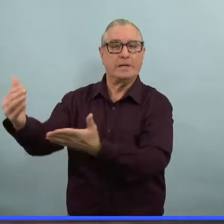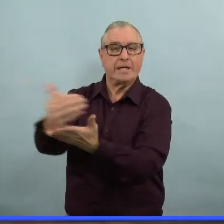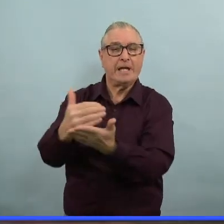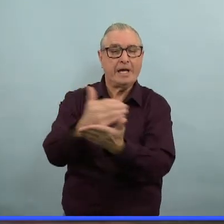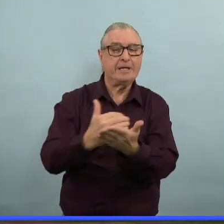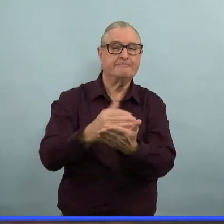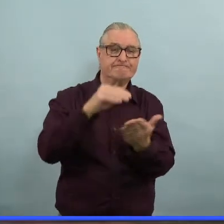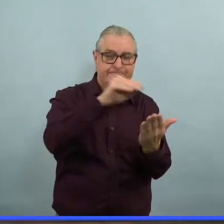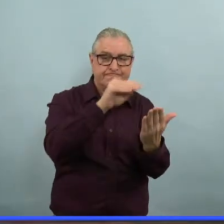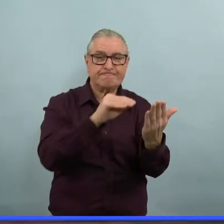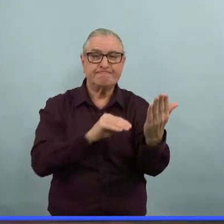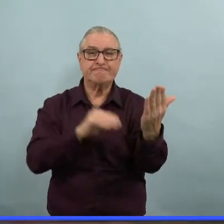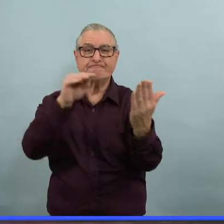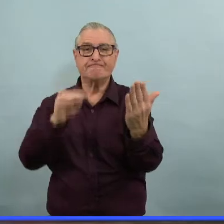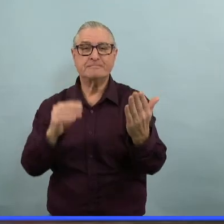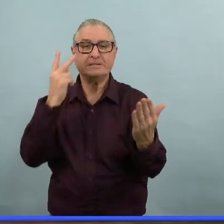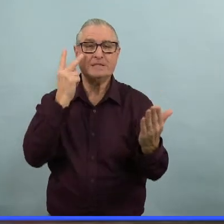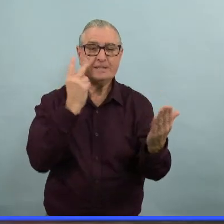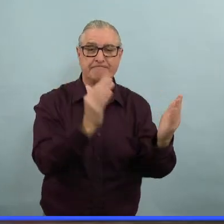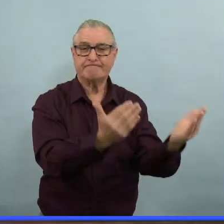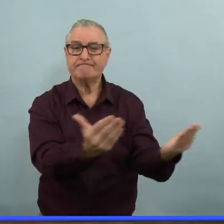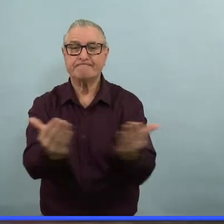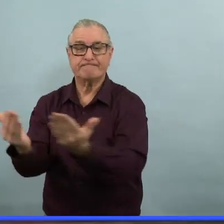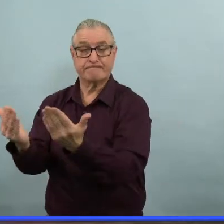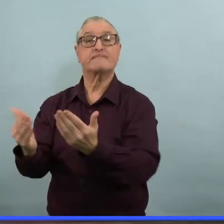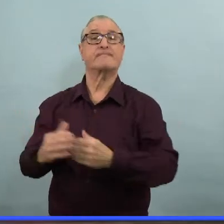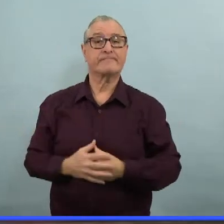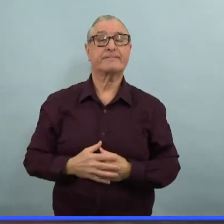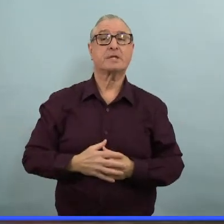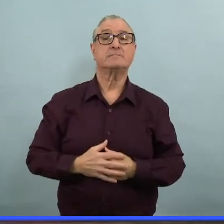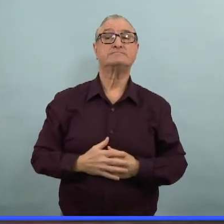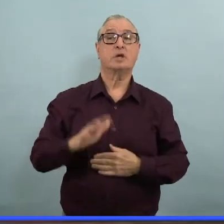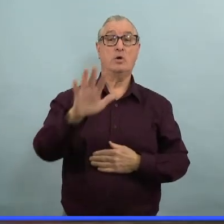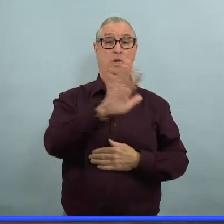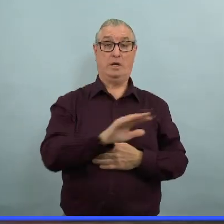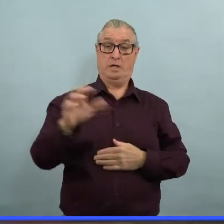report that are admitted to hospital are there for reasons other than covet